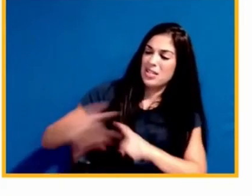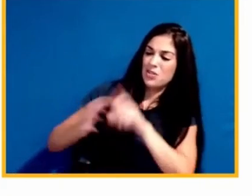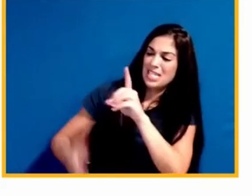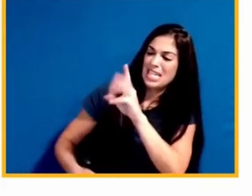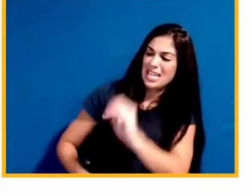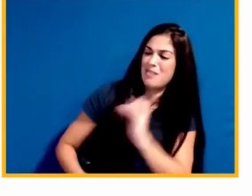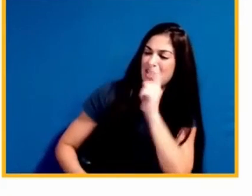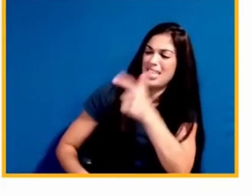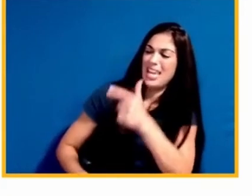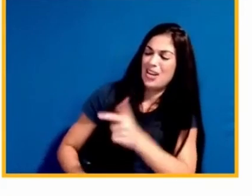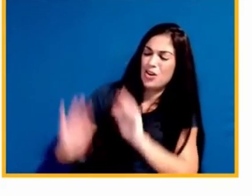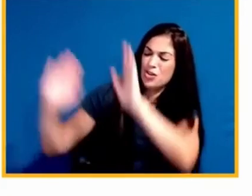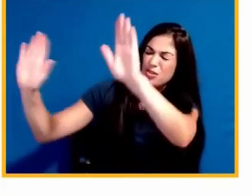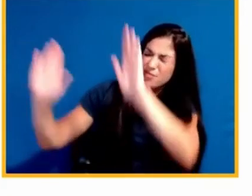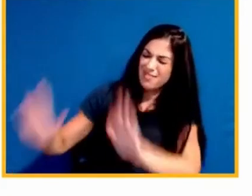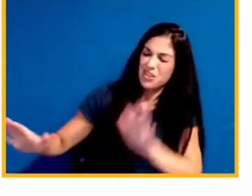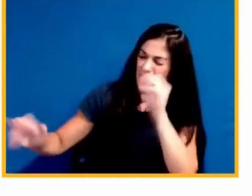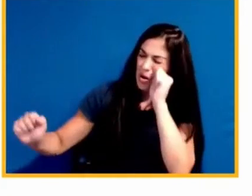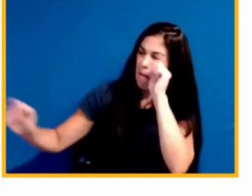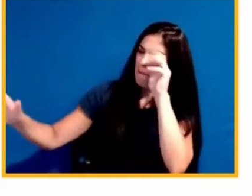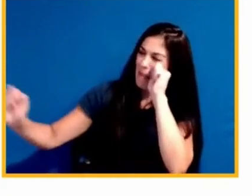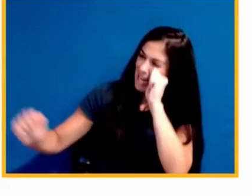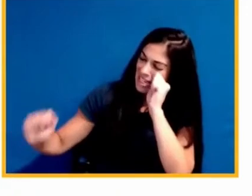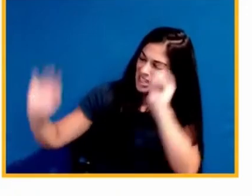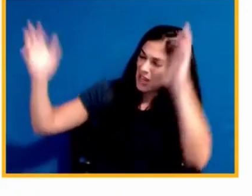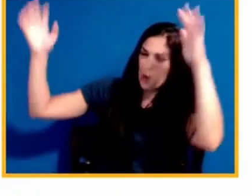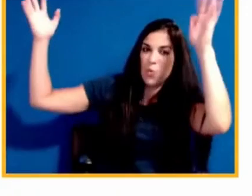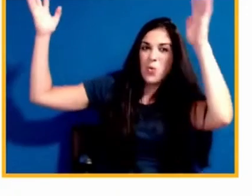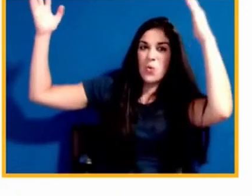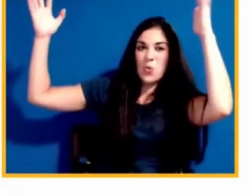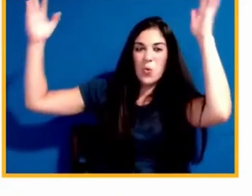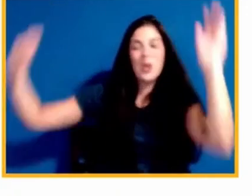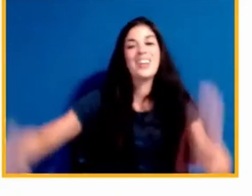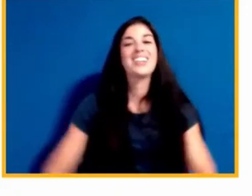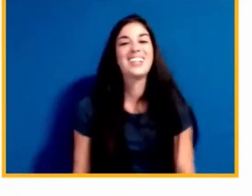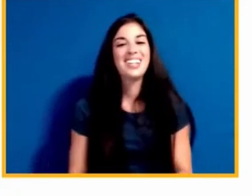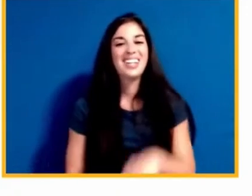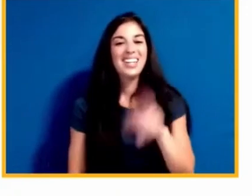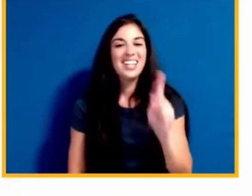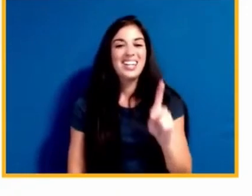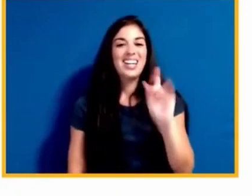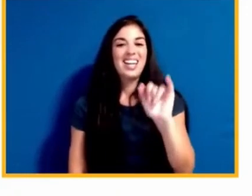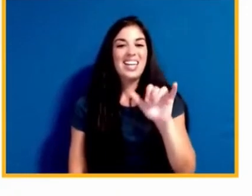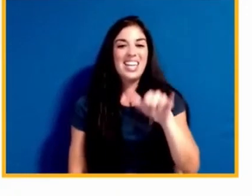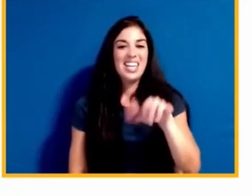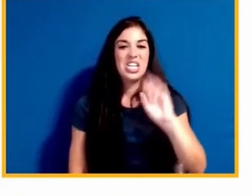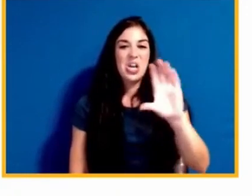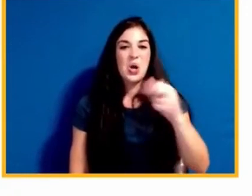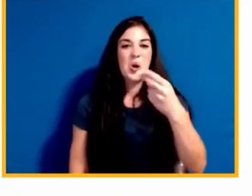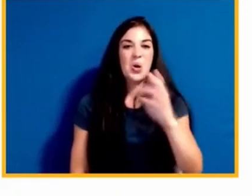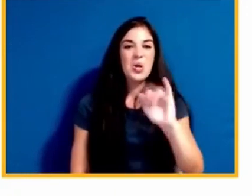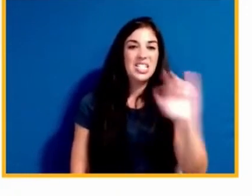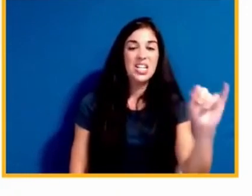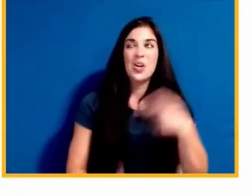Kiyochii, amazing! Kiyochii, I mean what can I say?